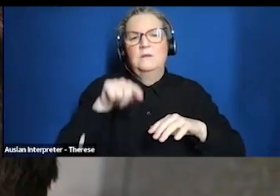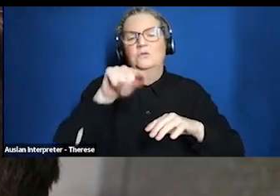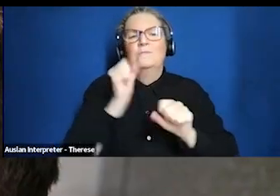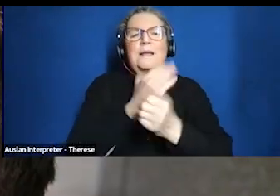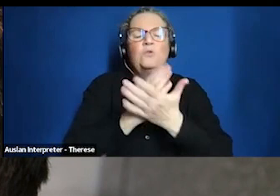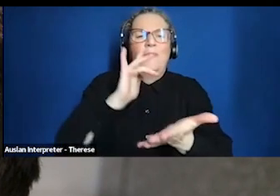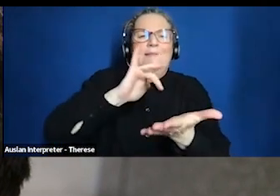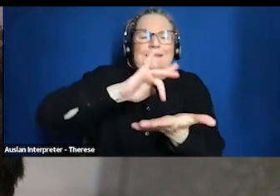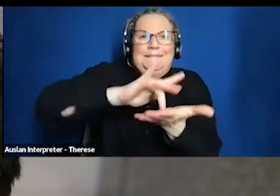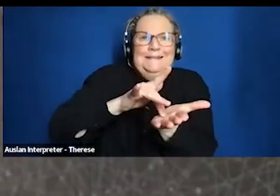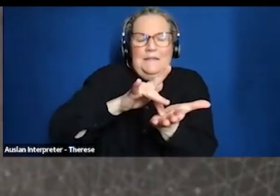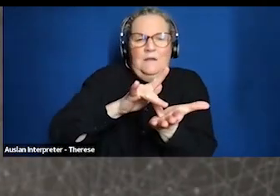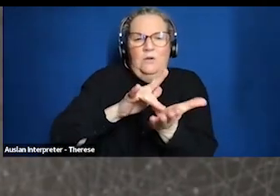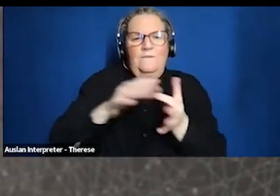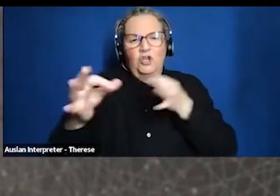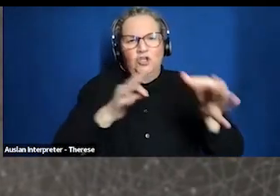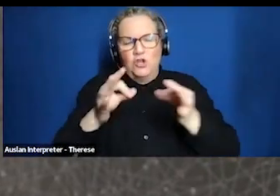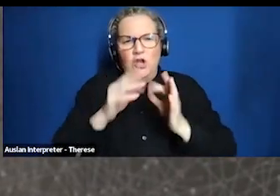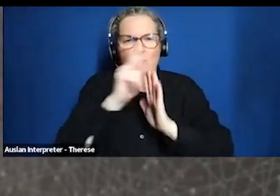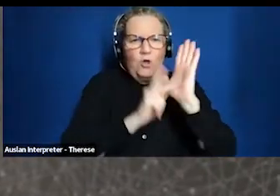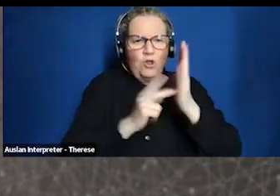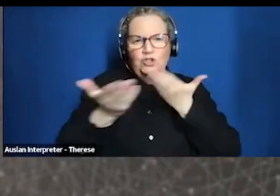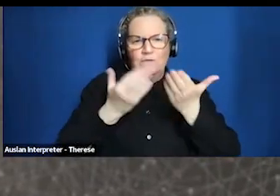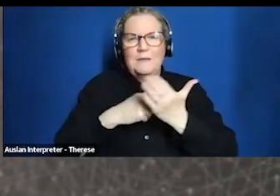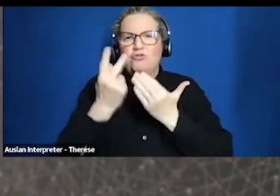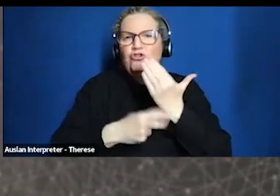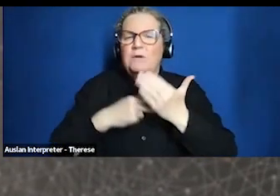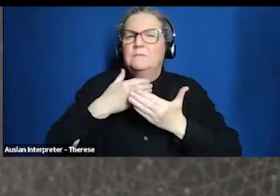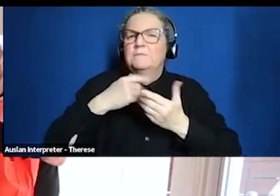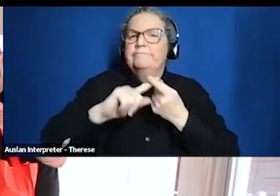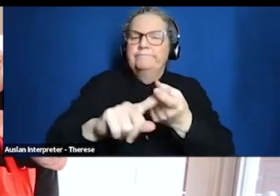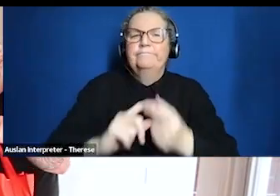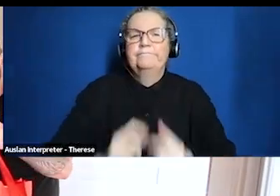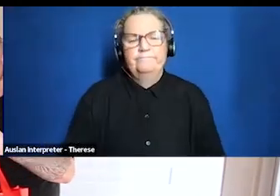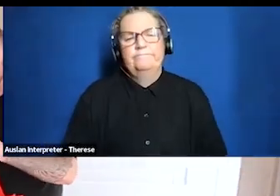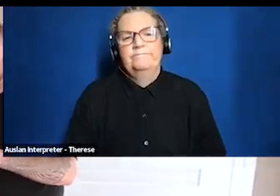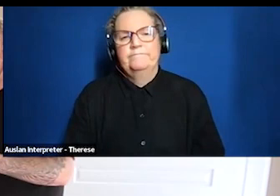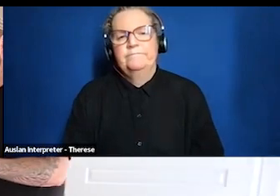of the design of policies, services and programs going forward.